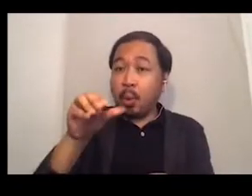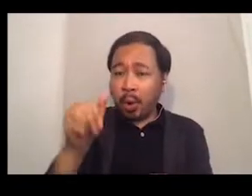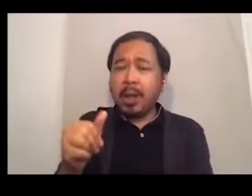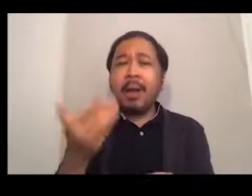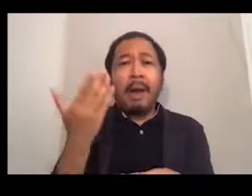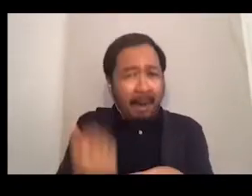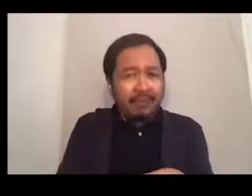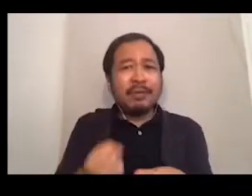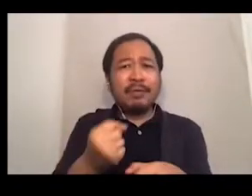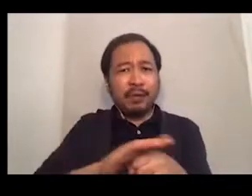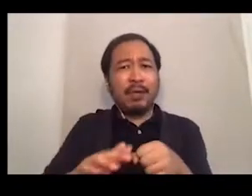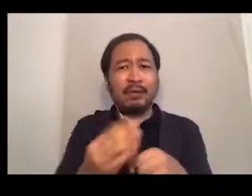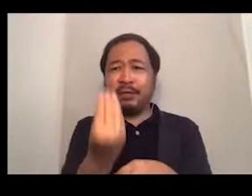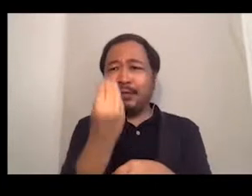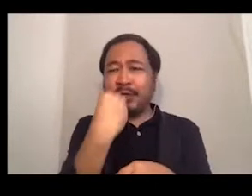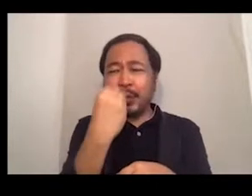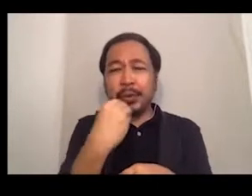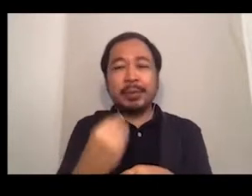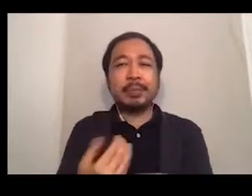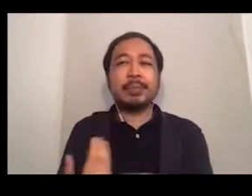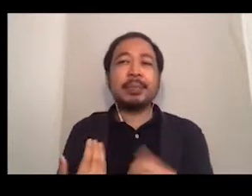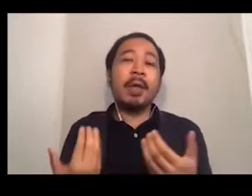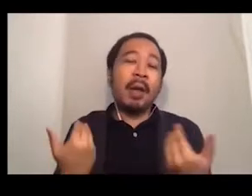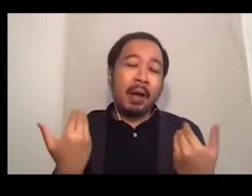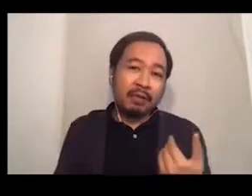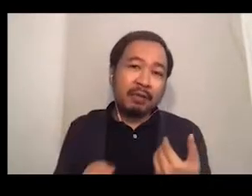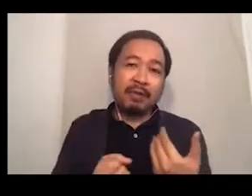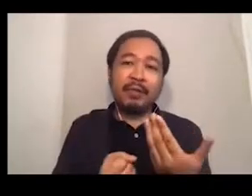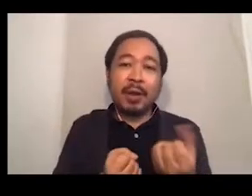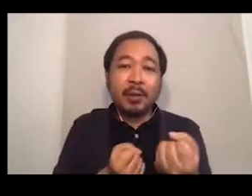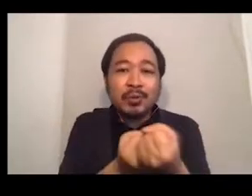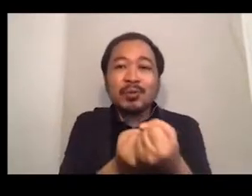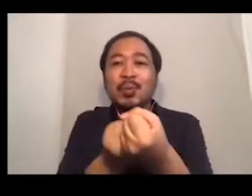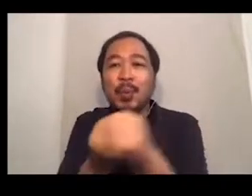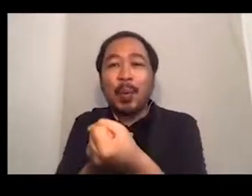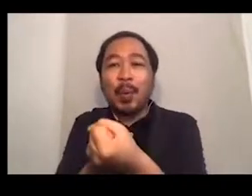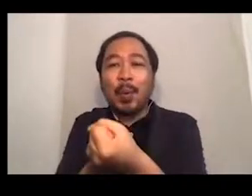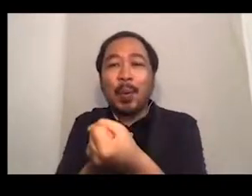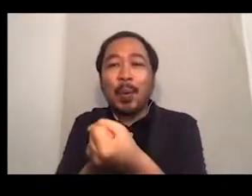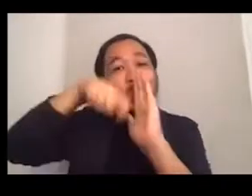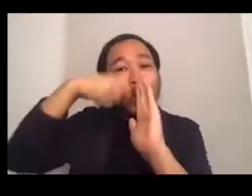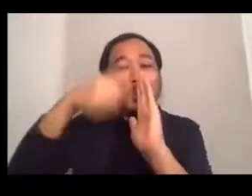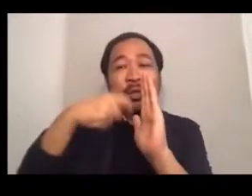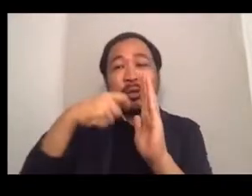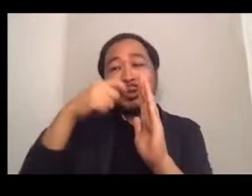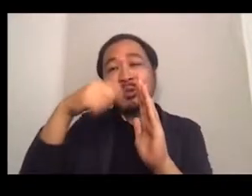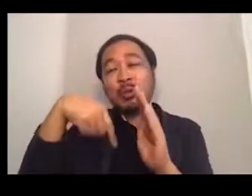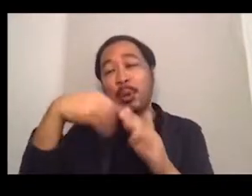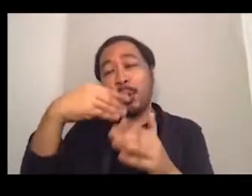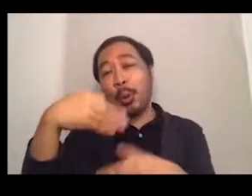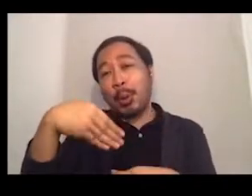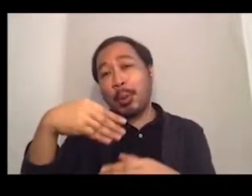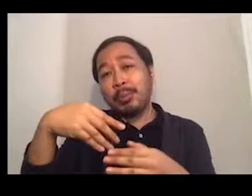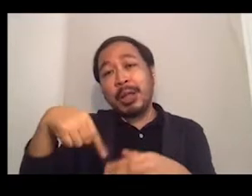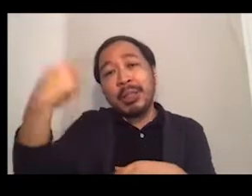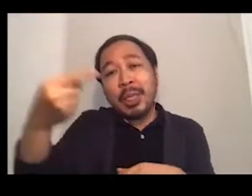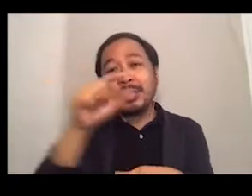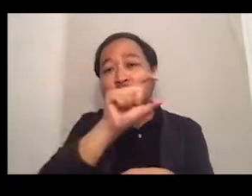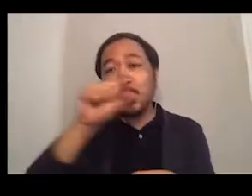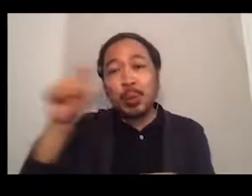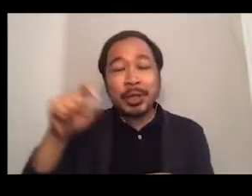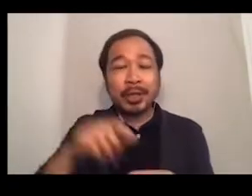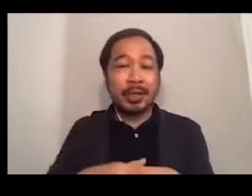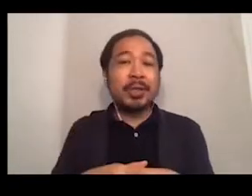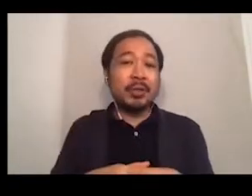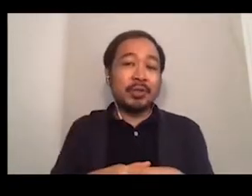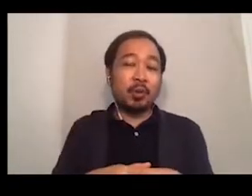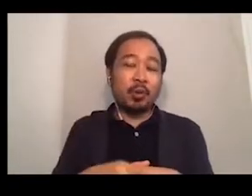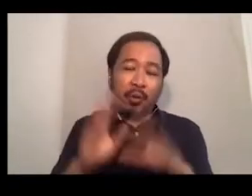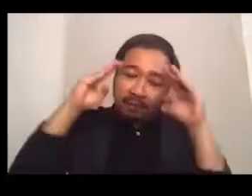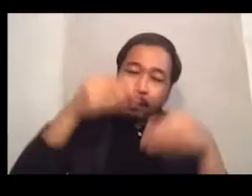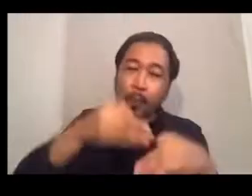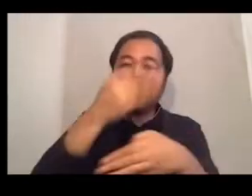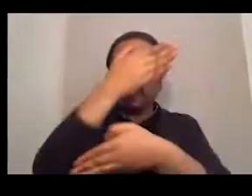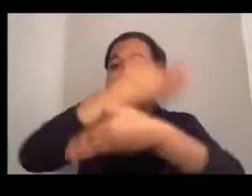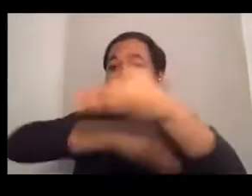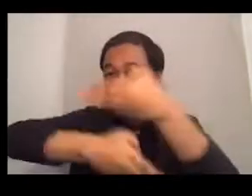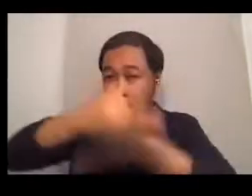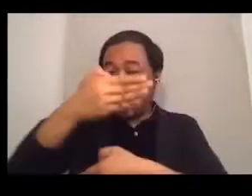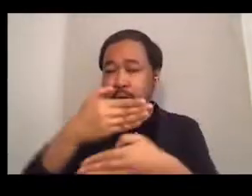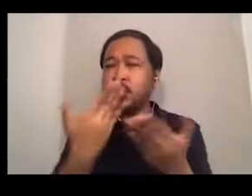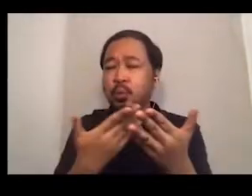This is mainly to reinforce the messages that were conveyed over TV and radio and also having an opportunity to interact with the people and actually demonstrate